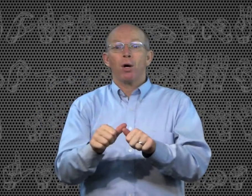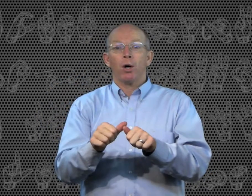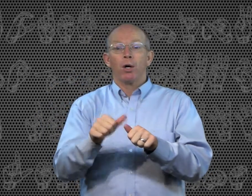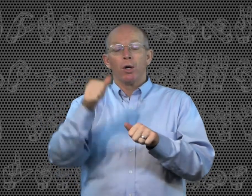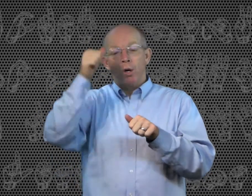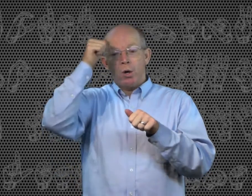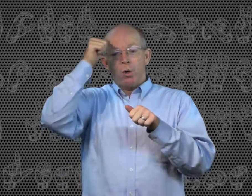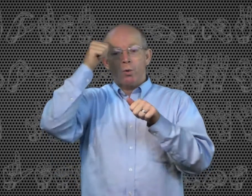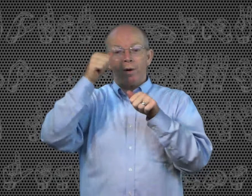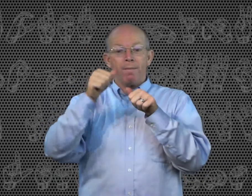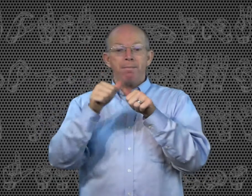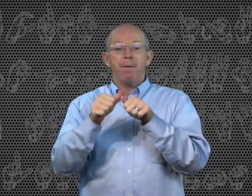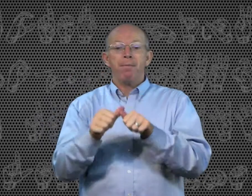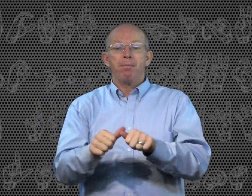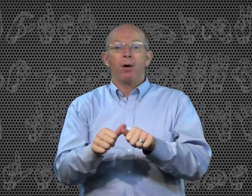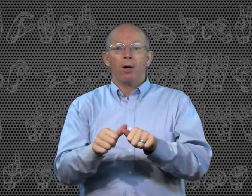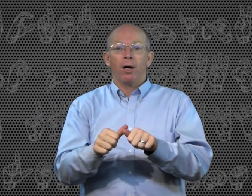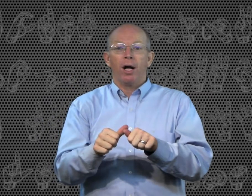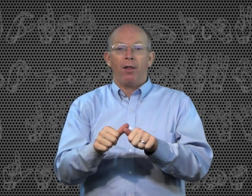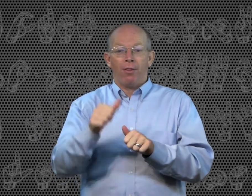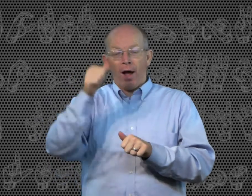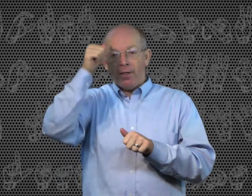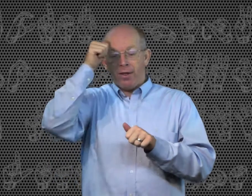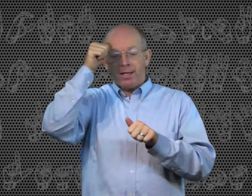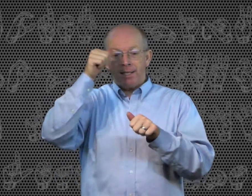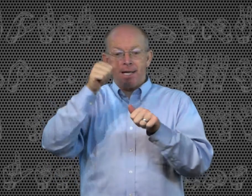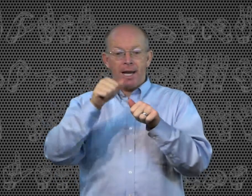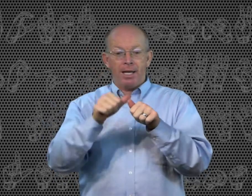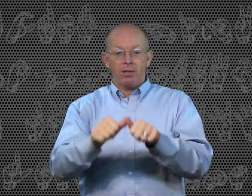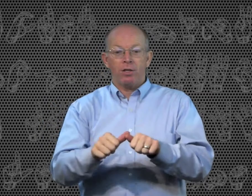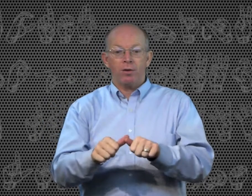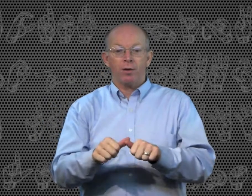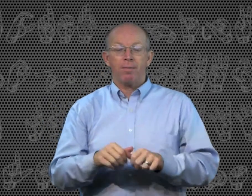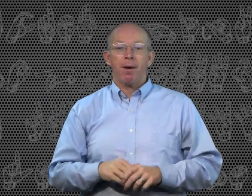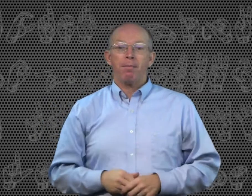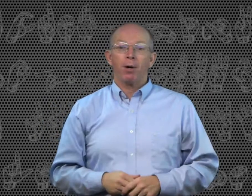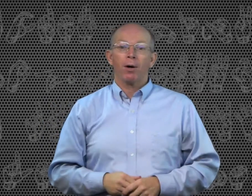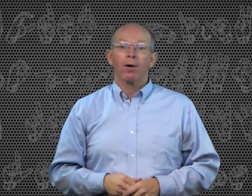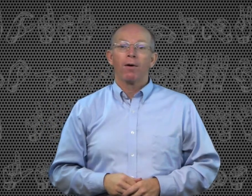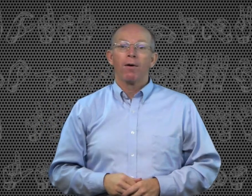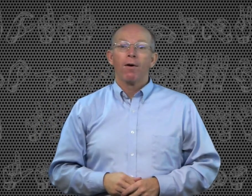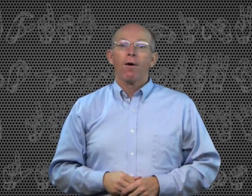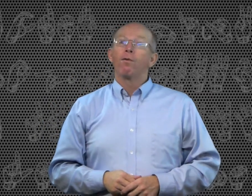REMEMBER REMEMBER A THOUGHT that STAYS. REMEMBER